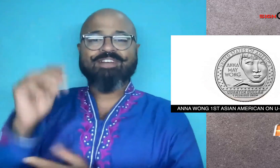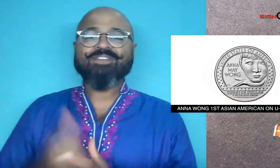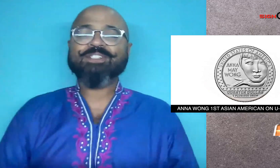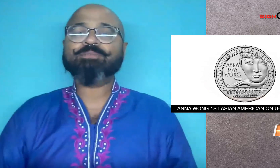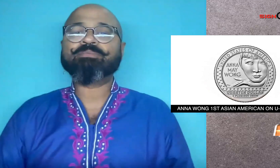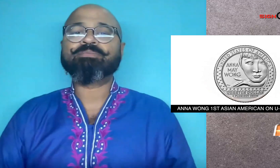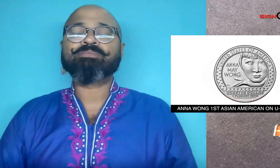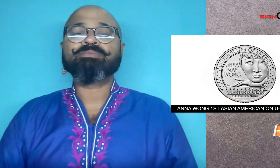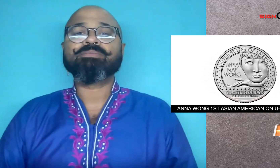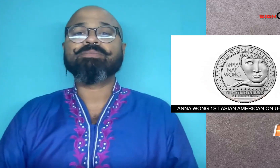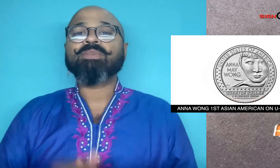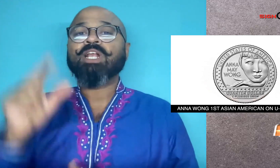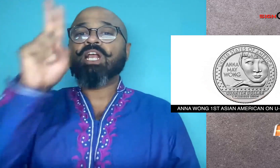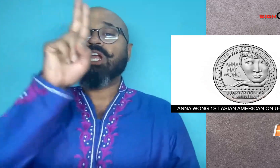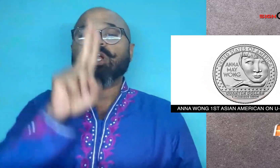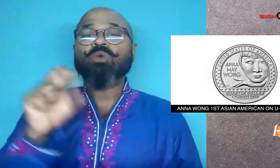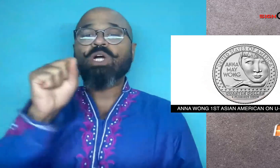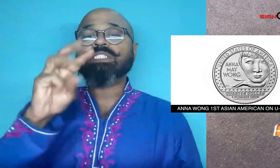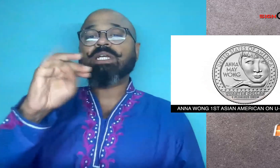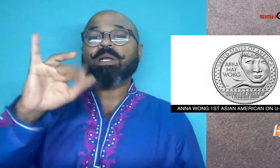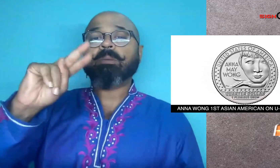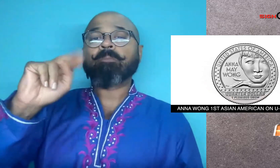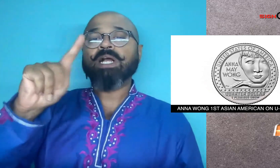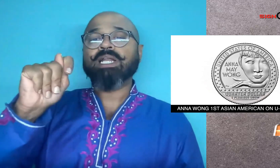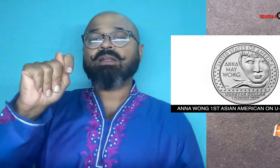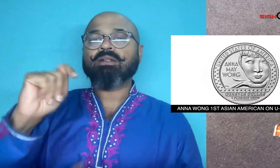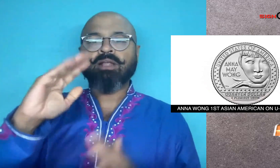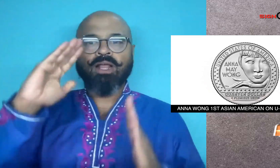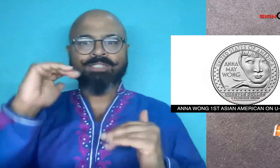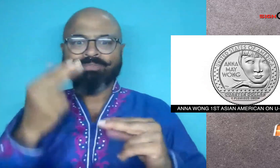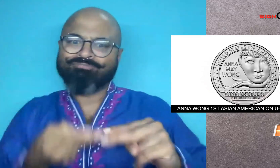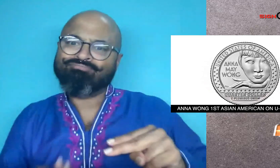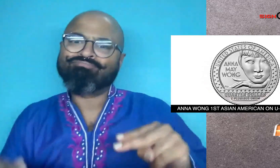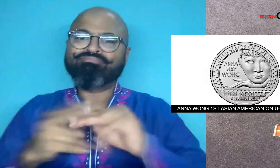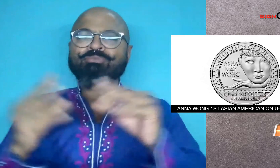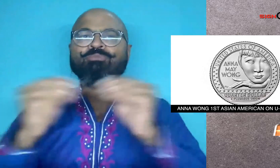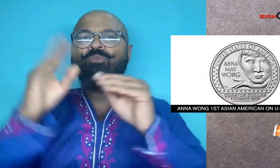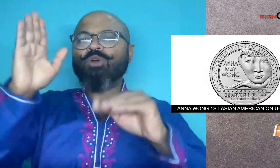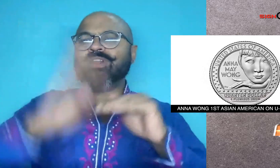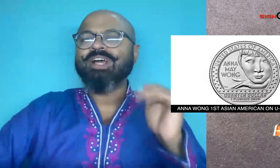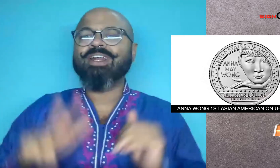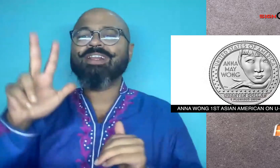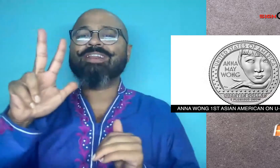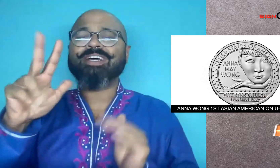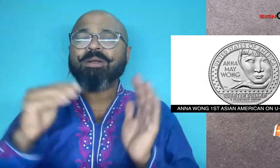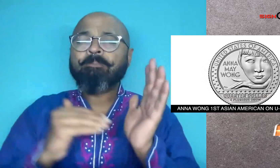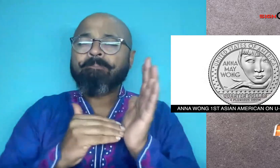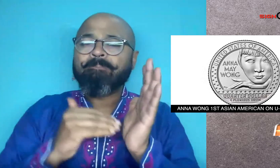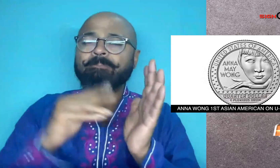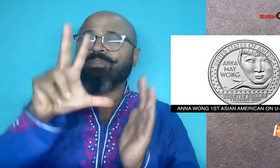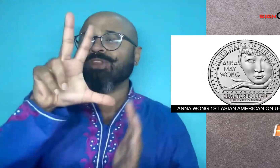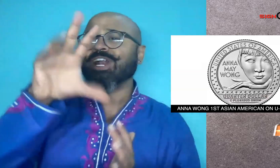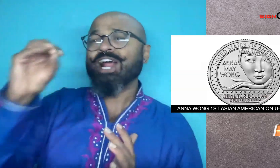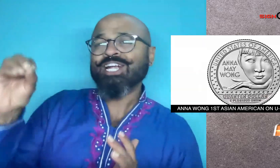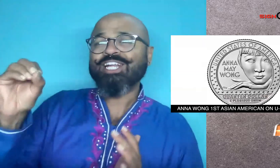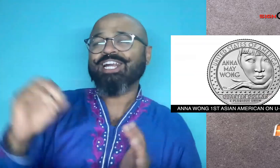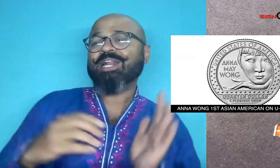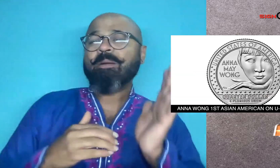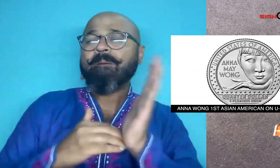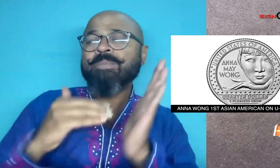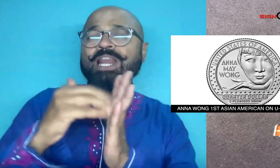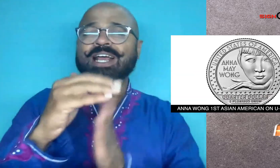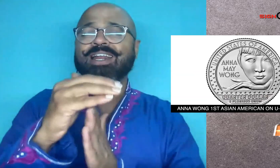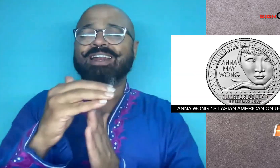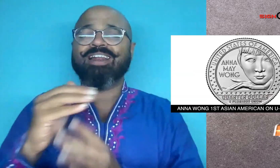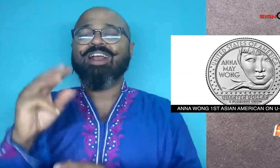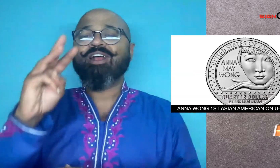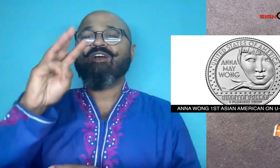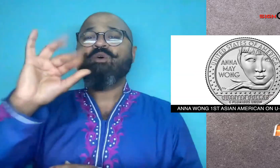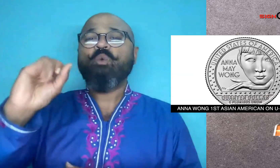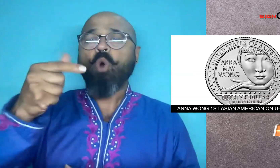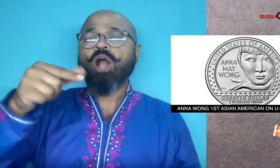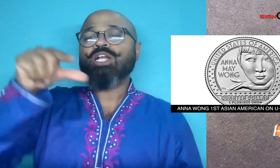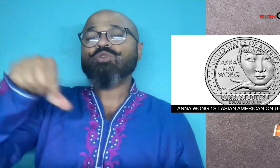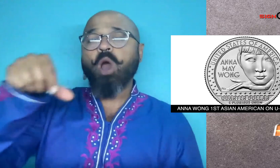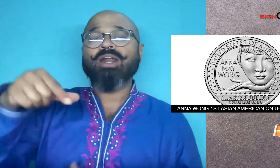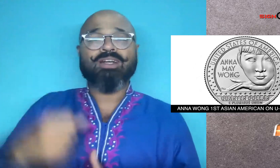coins each year from 2022 through 2025 The US Mint is expected to create more than 300